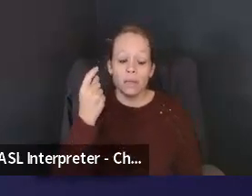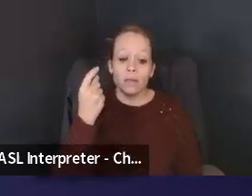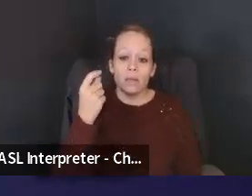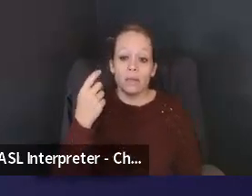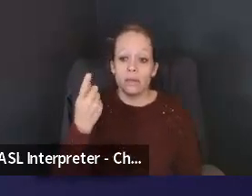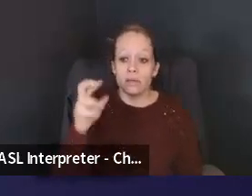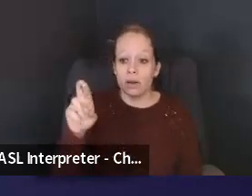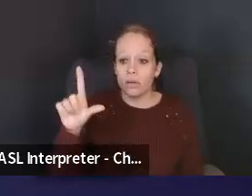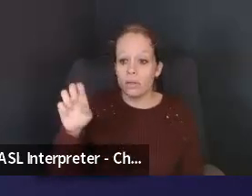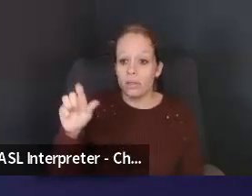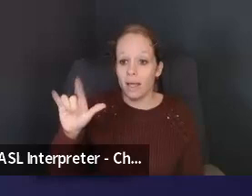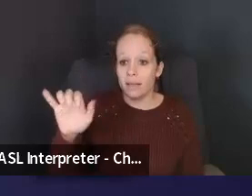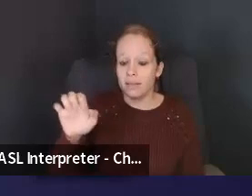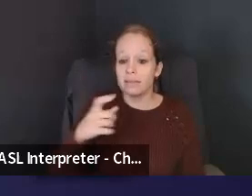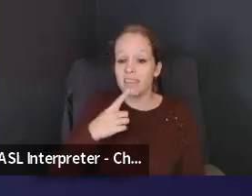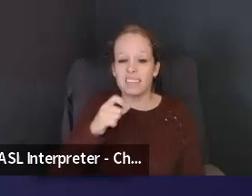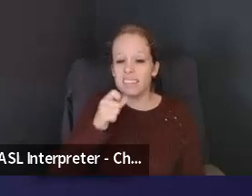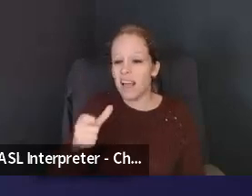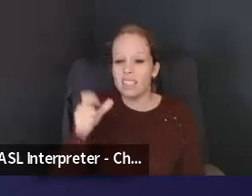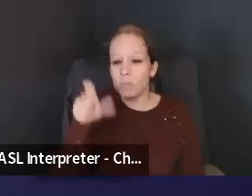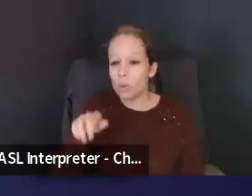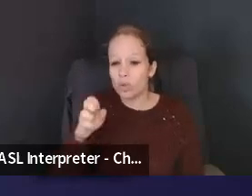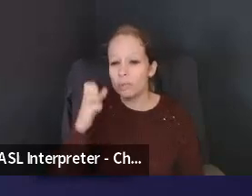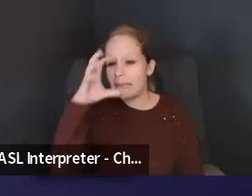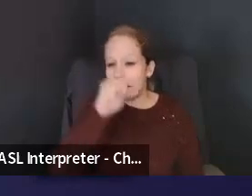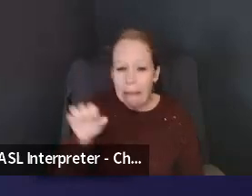it's not meant to be an estimate, but we really are, you know, it is the exact amount you're